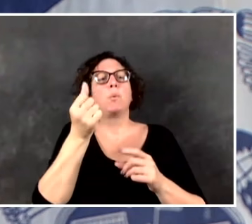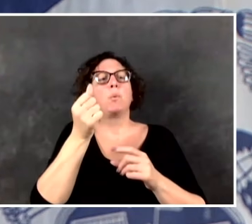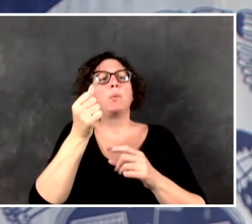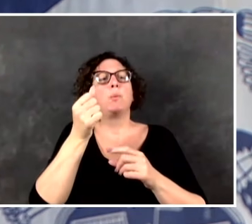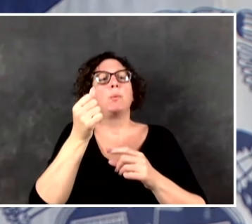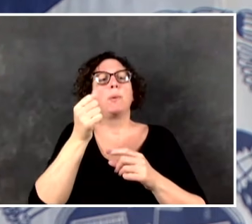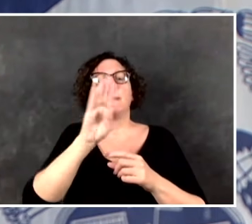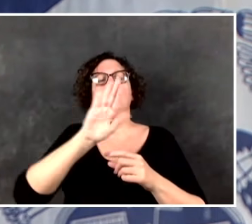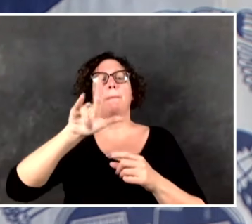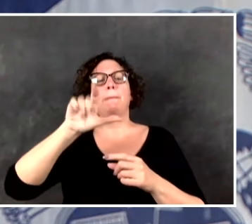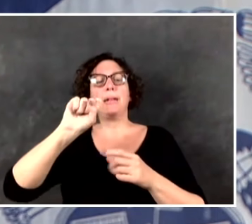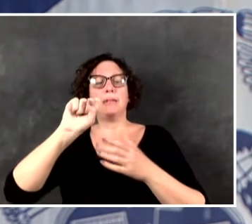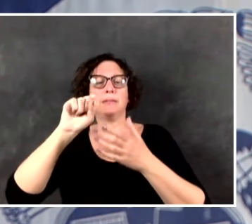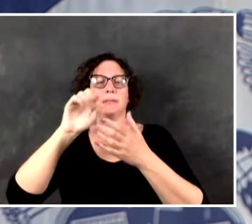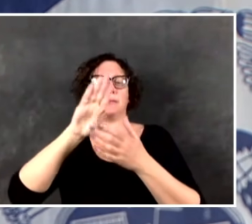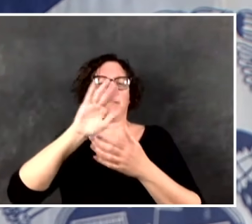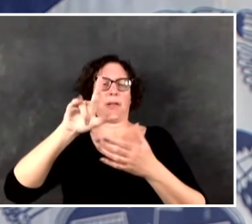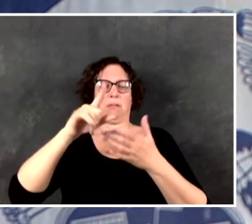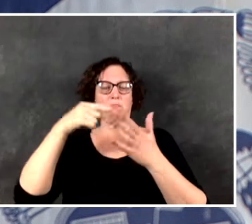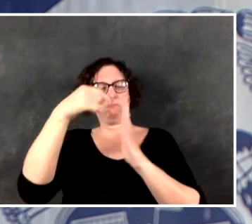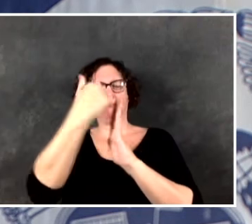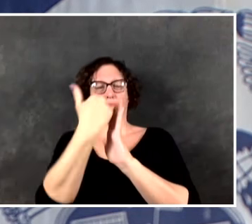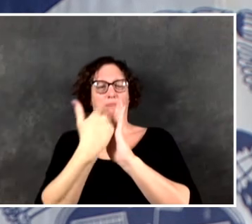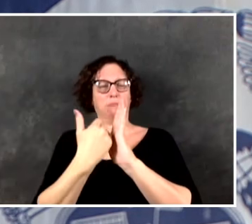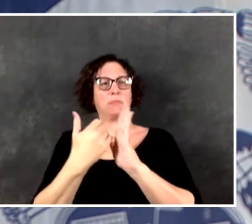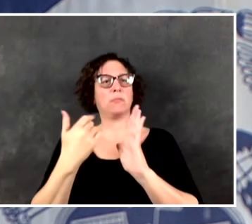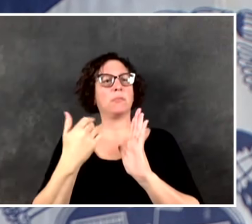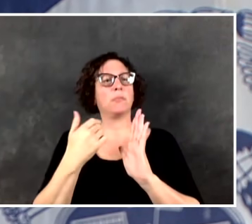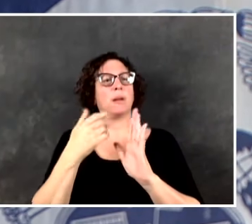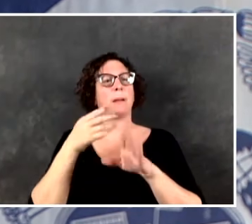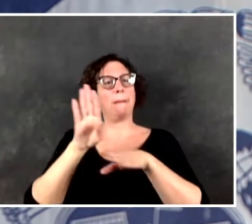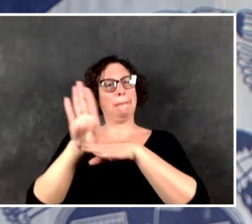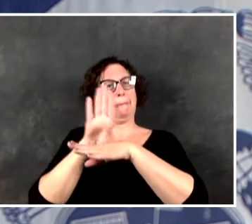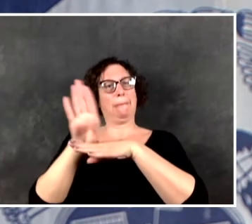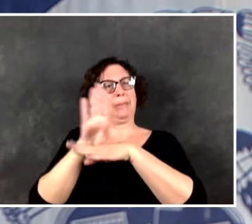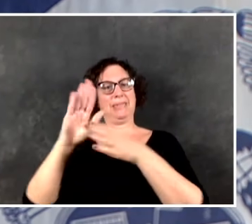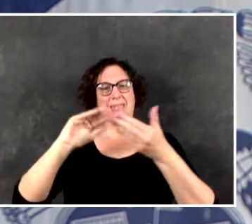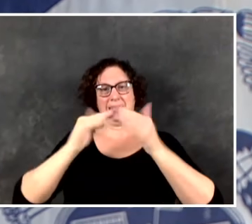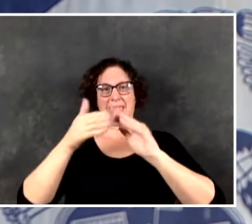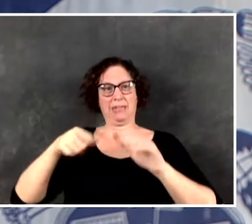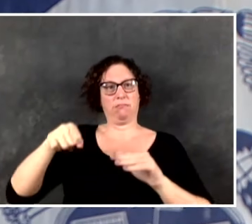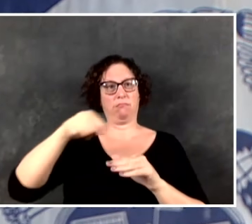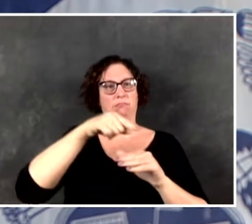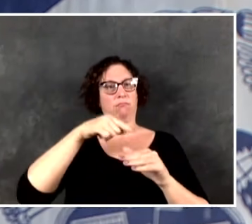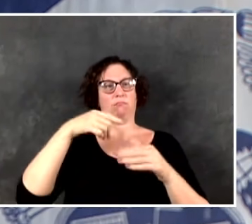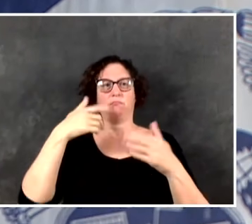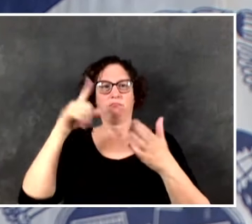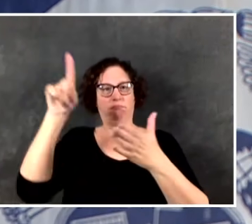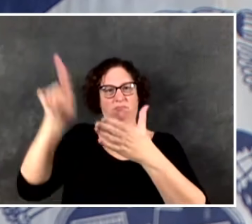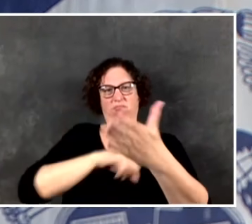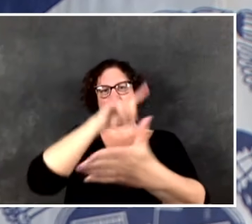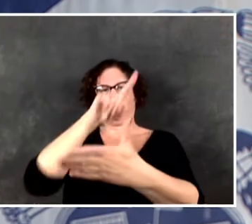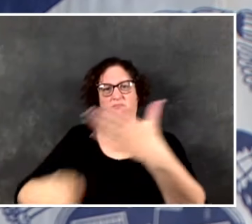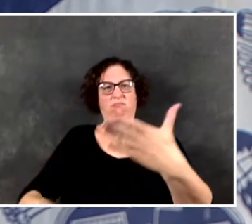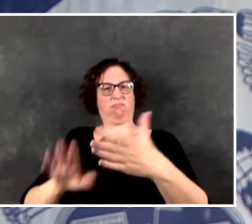WEEK BILLS FOR OCVID RELIEF